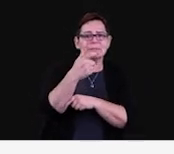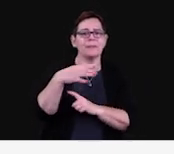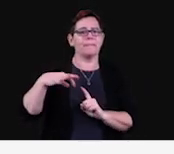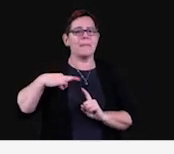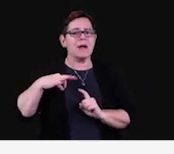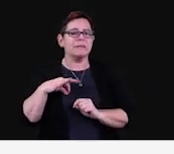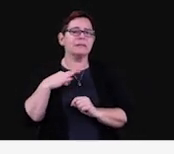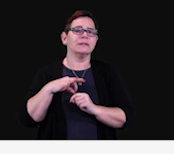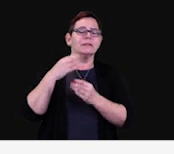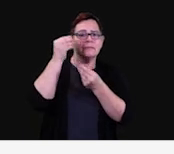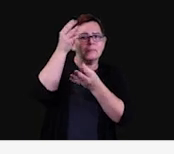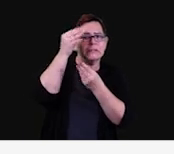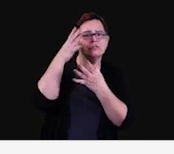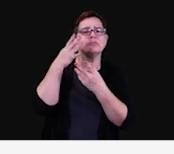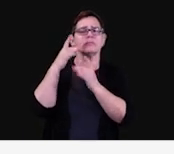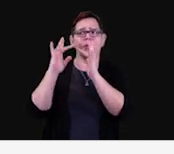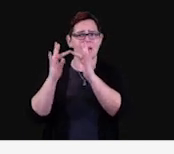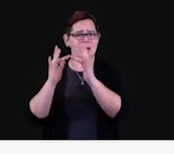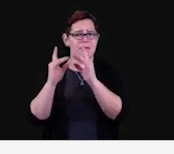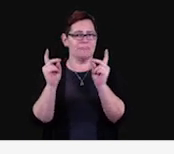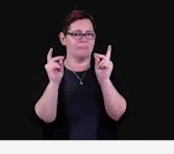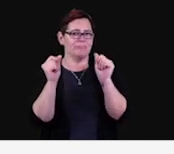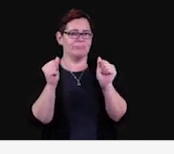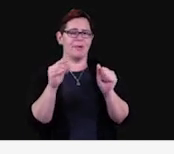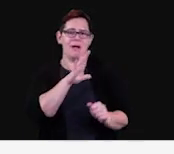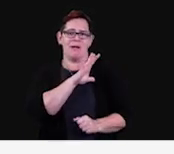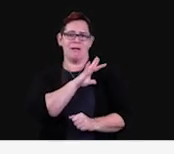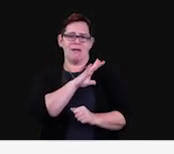Along with doing your taxes every year, you must keep your personal